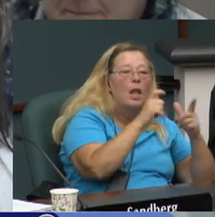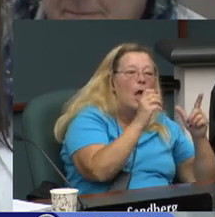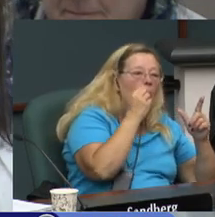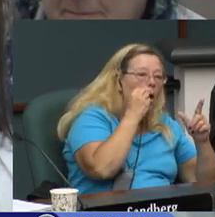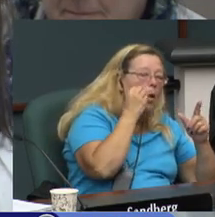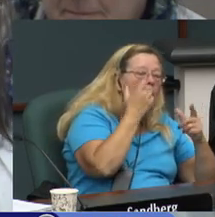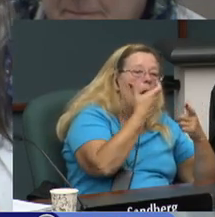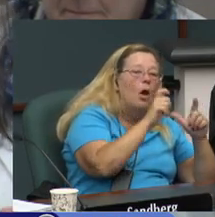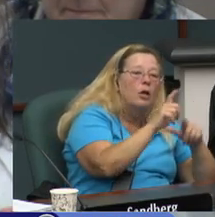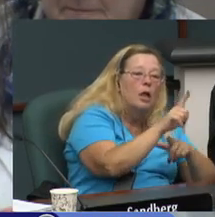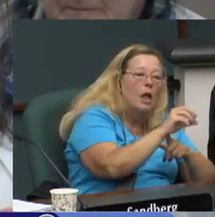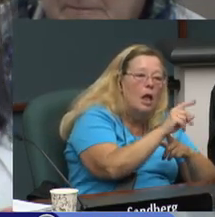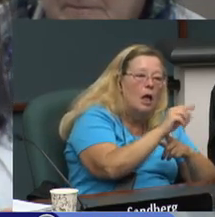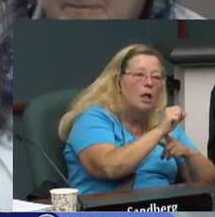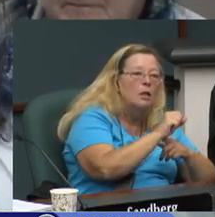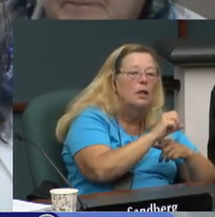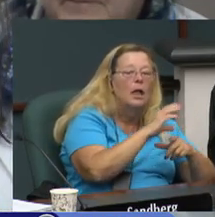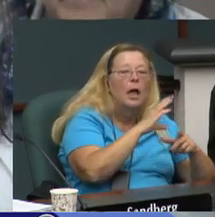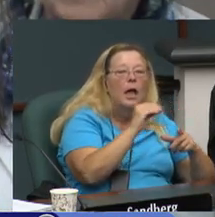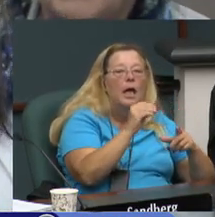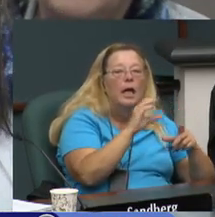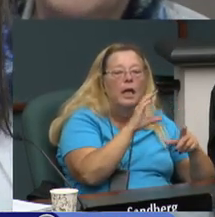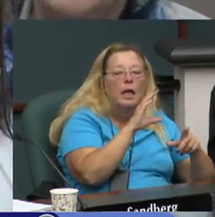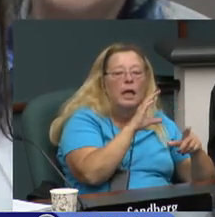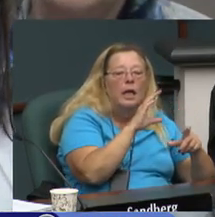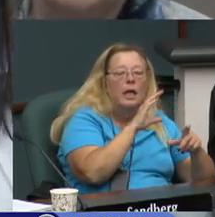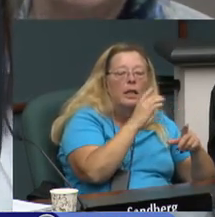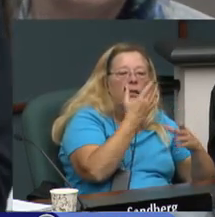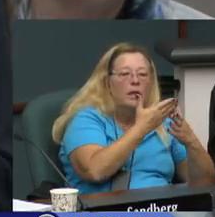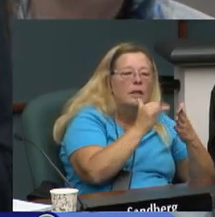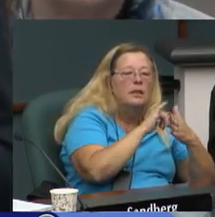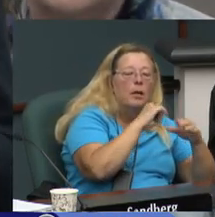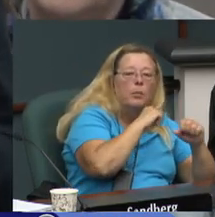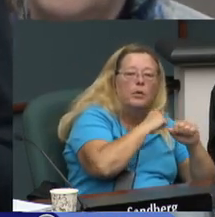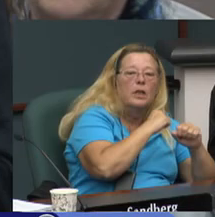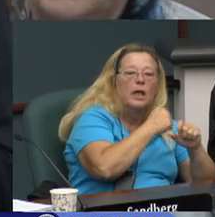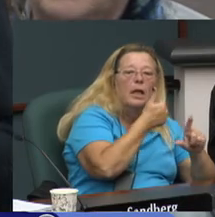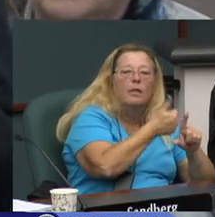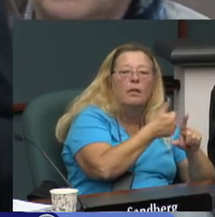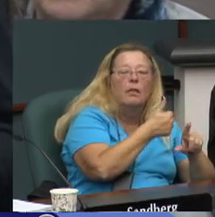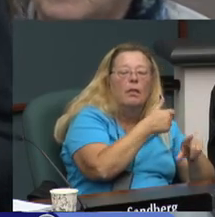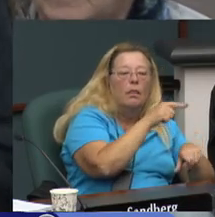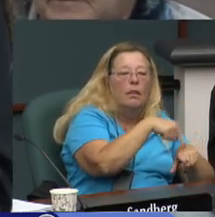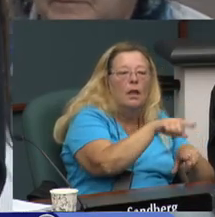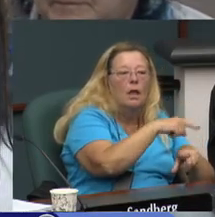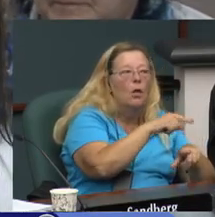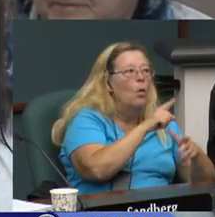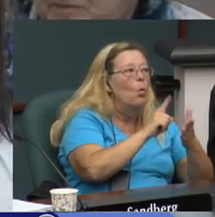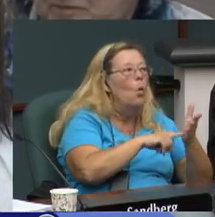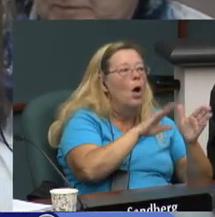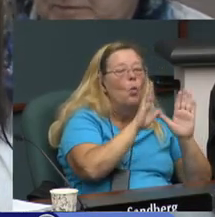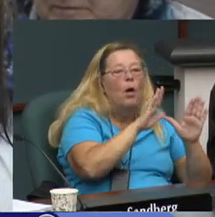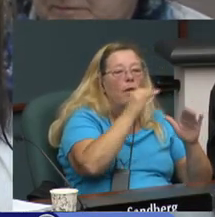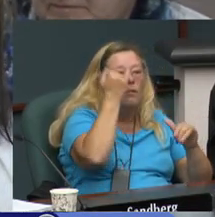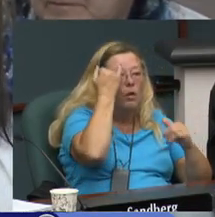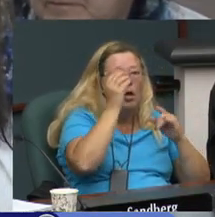and covenants that protect them so whatever wonderful ideas that we have